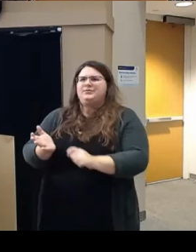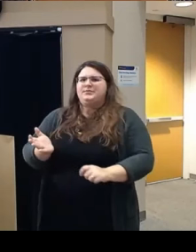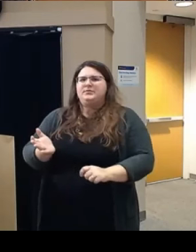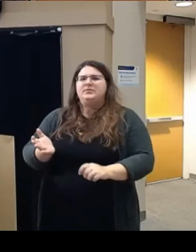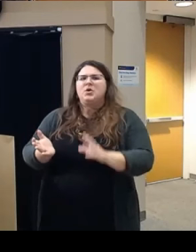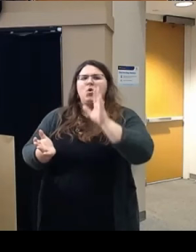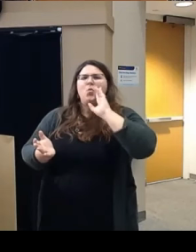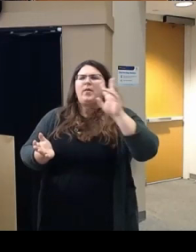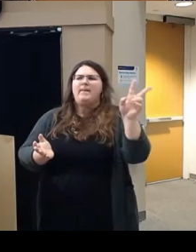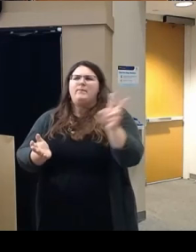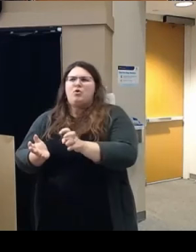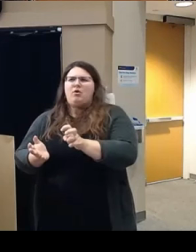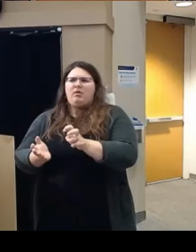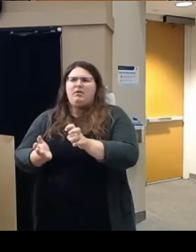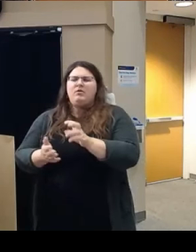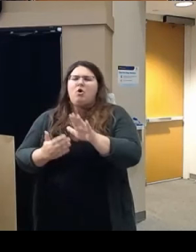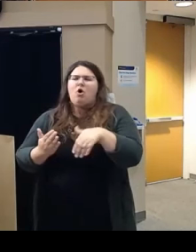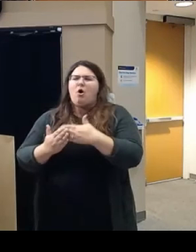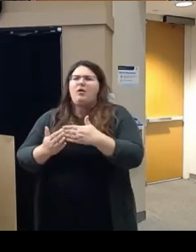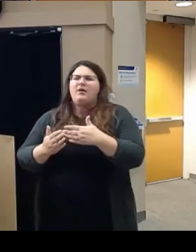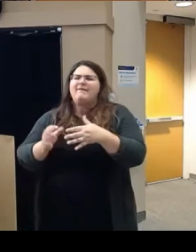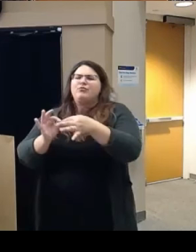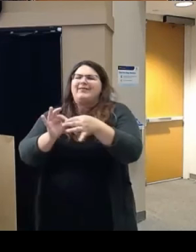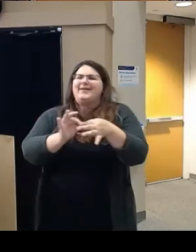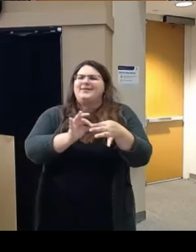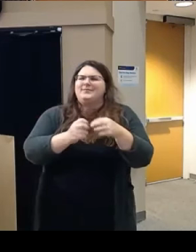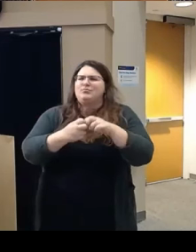from the problem list and then finally you can see that it pulls in that care plan that I just